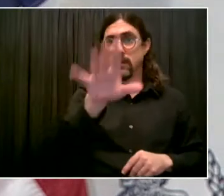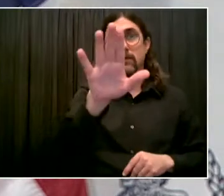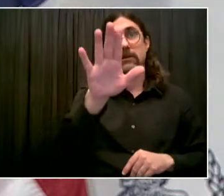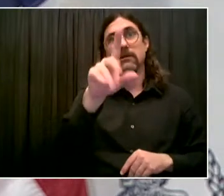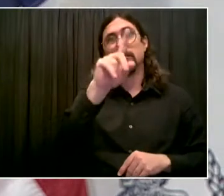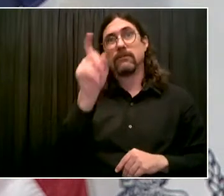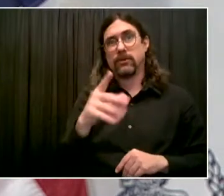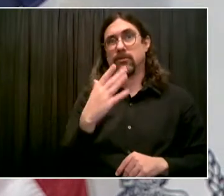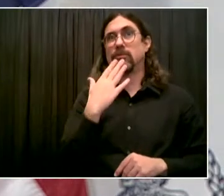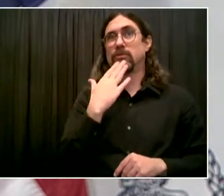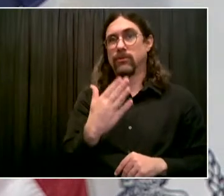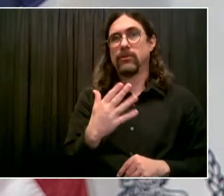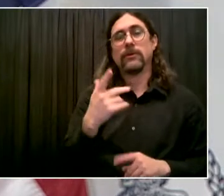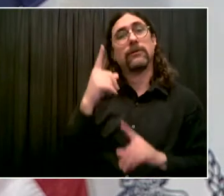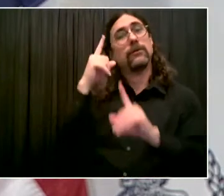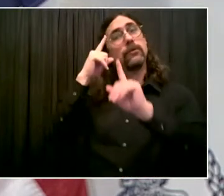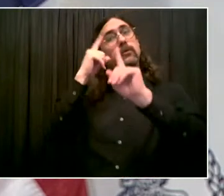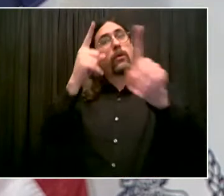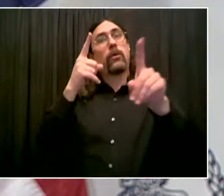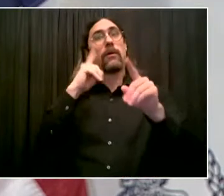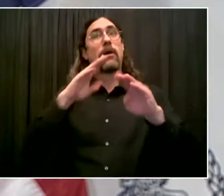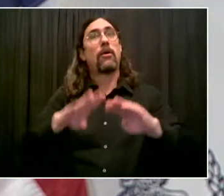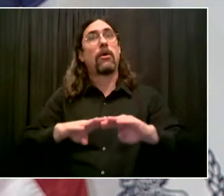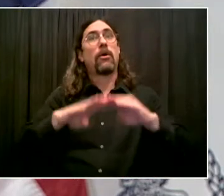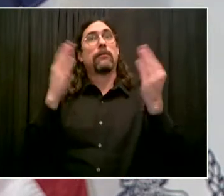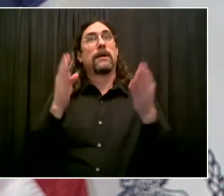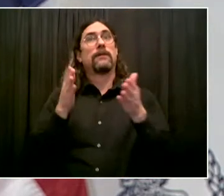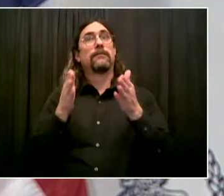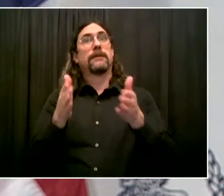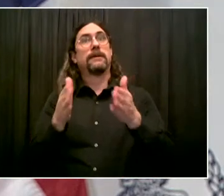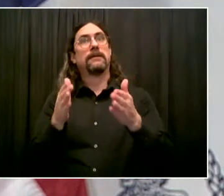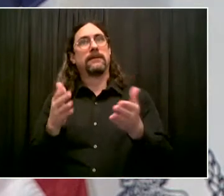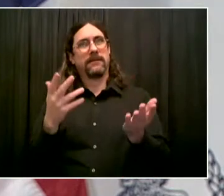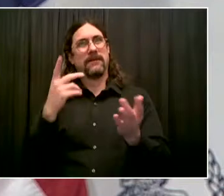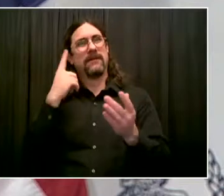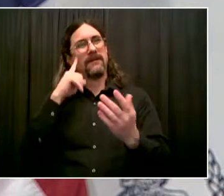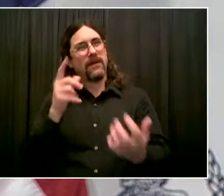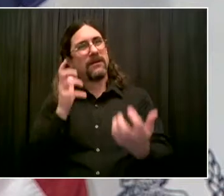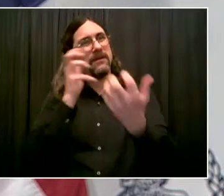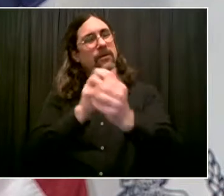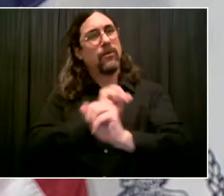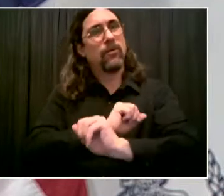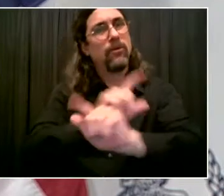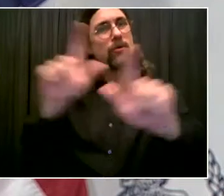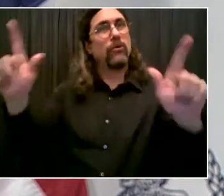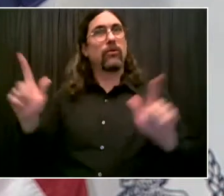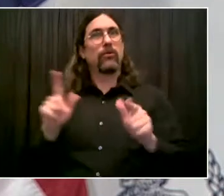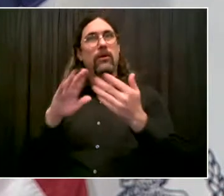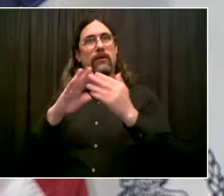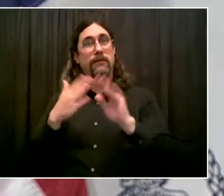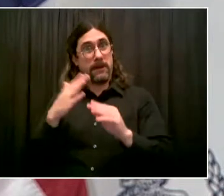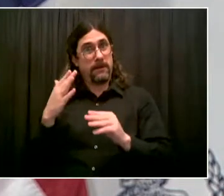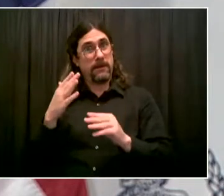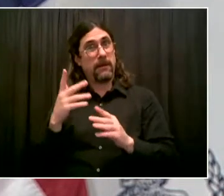TRYING TO MAKE UP. I WANT TO MAKE SURE OPEN N